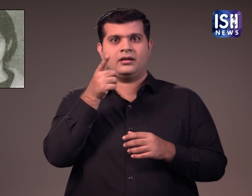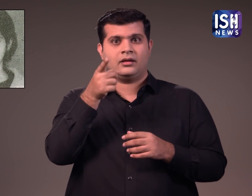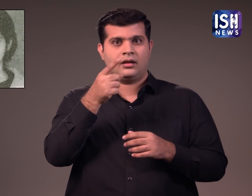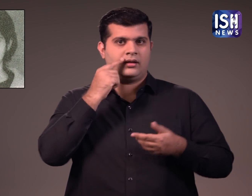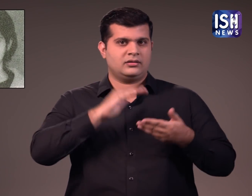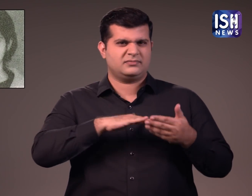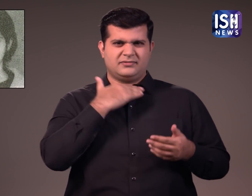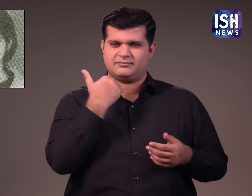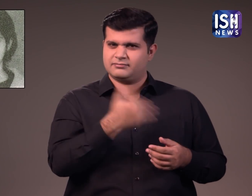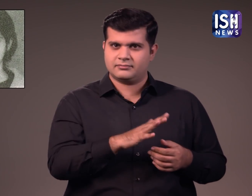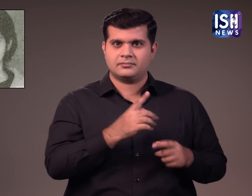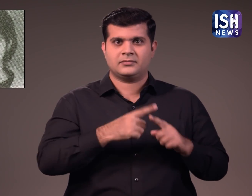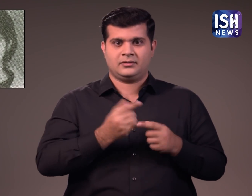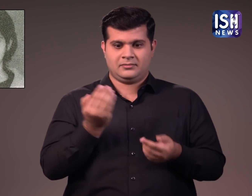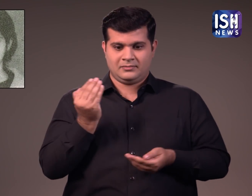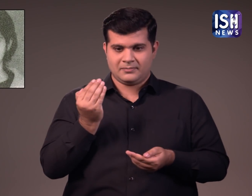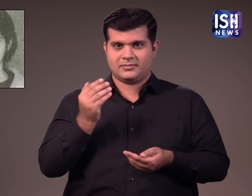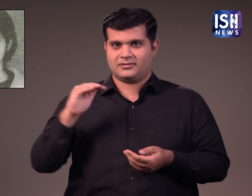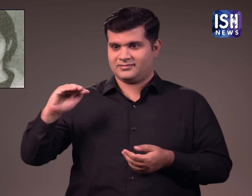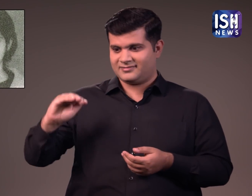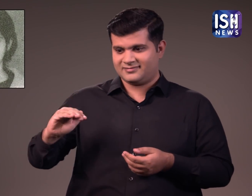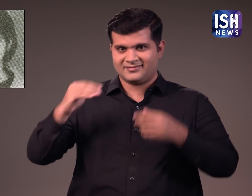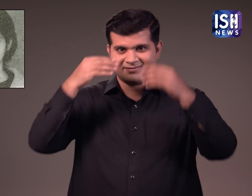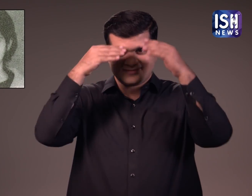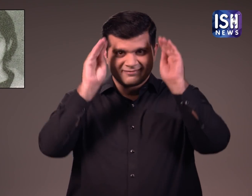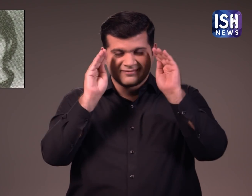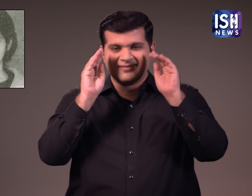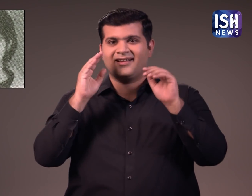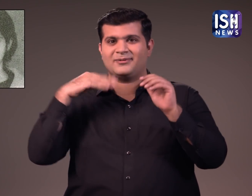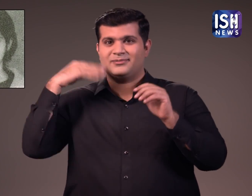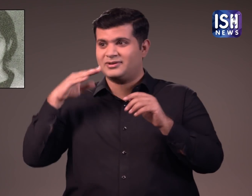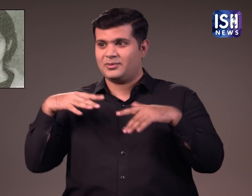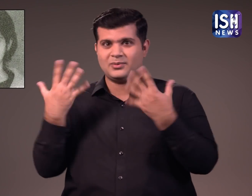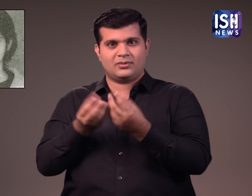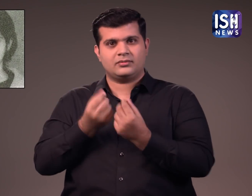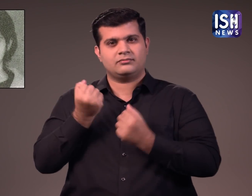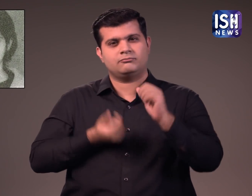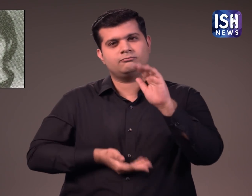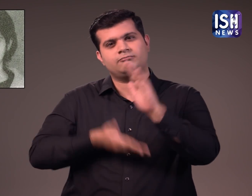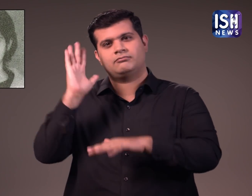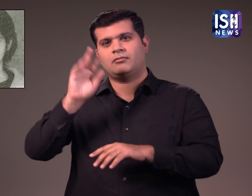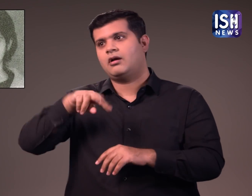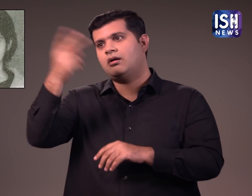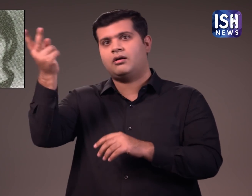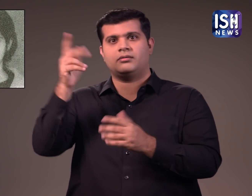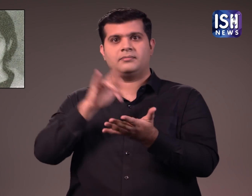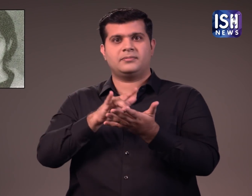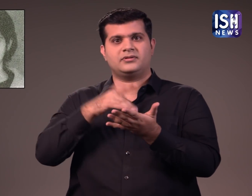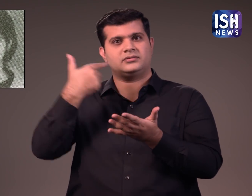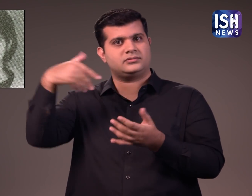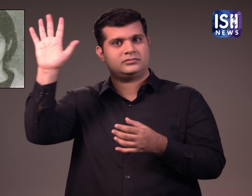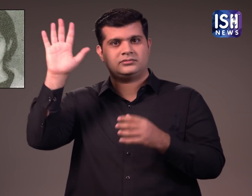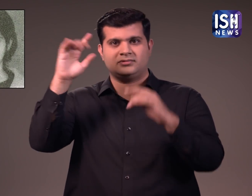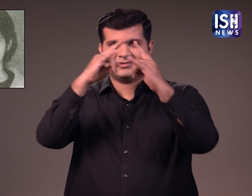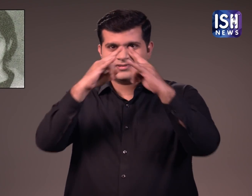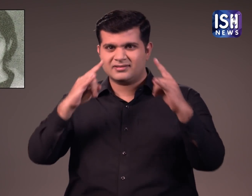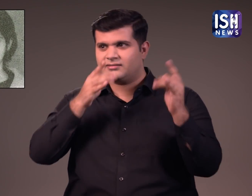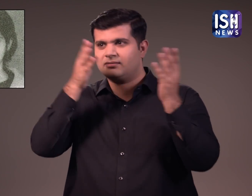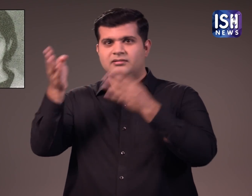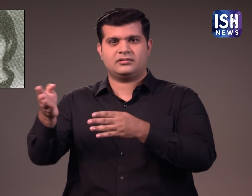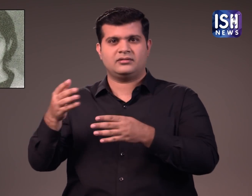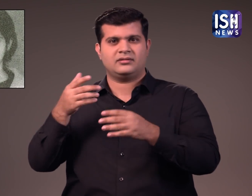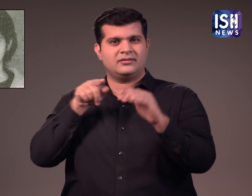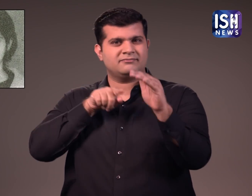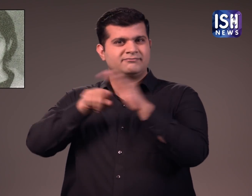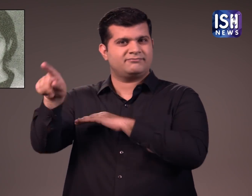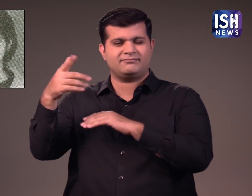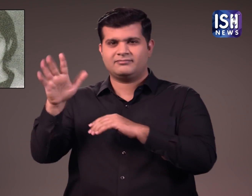who after her husband's death shifted to a refugee camp with Pushkar Pandit and her 2 children - Shiva and Krishna.